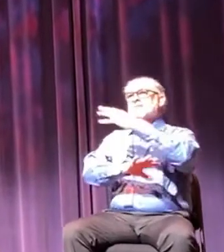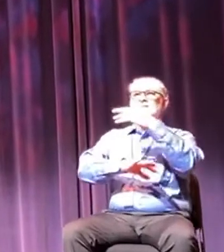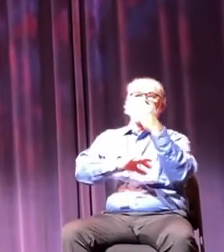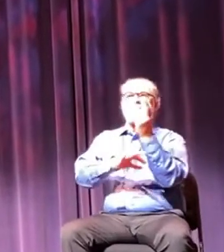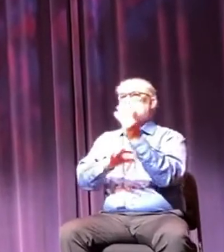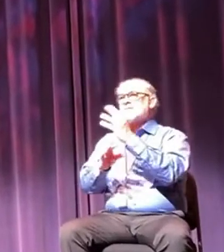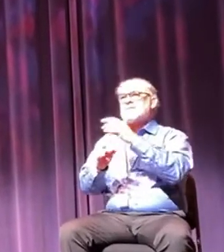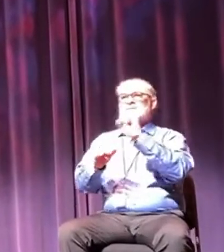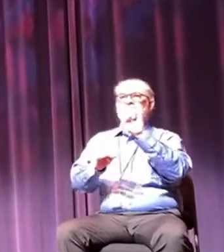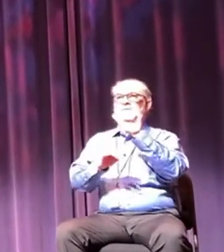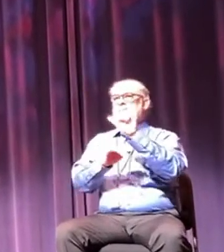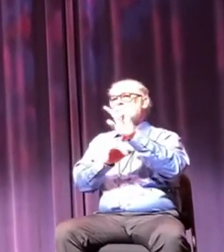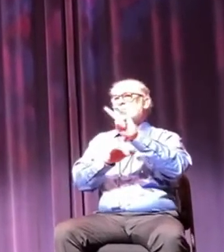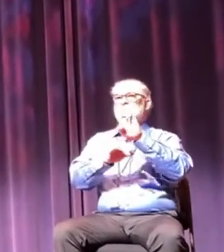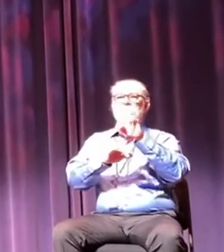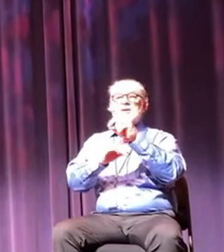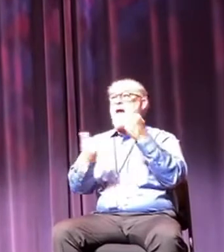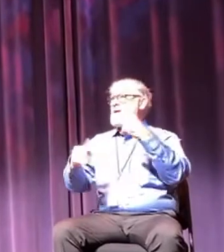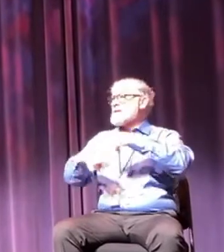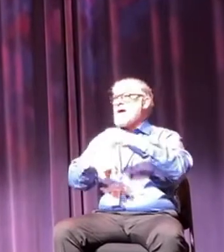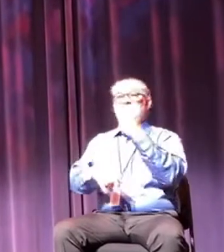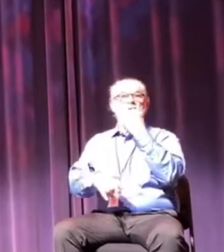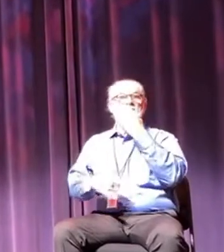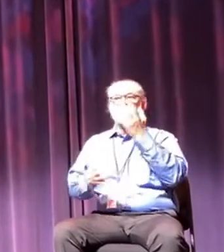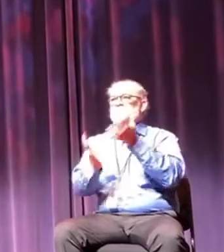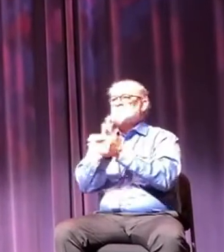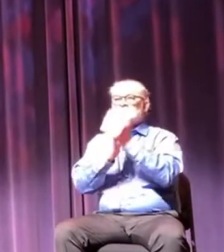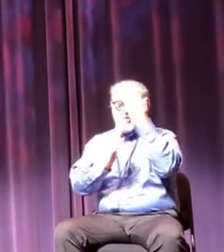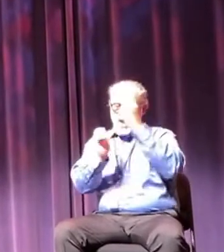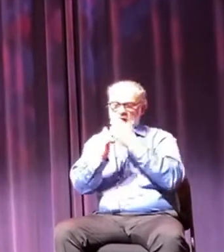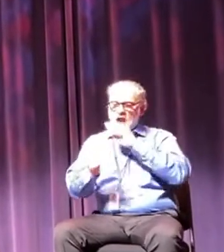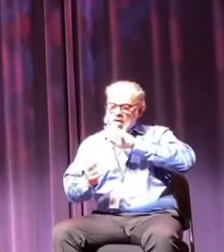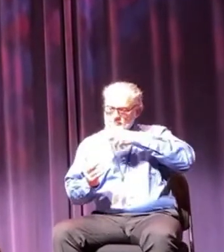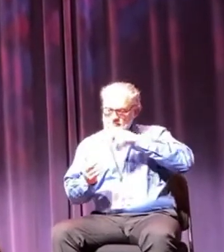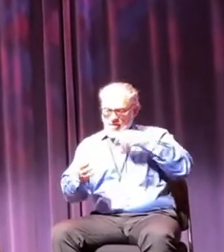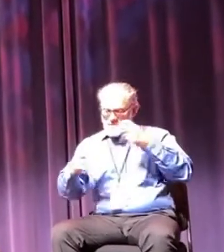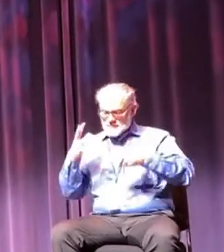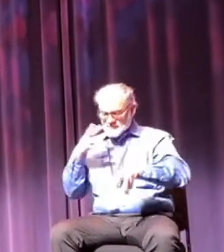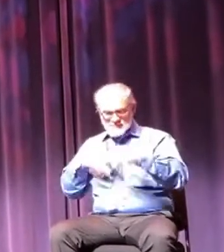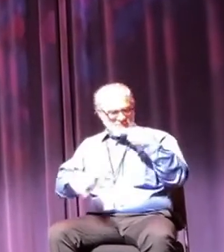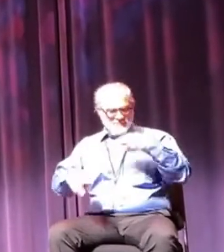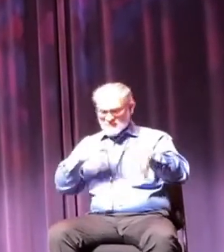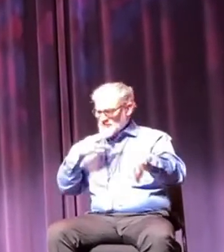Come dinner time, skilled mouth slurp over shrimp and crab.